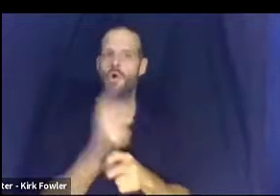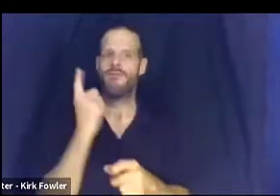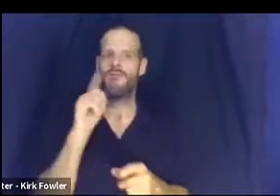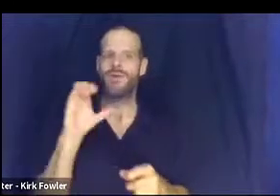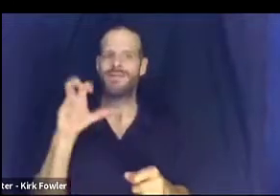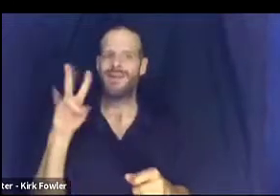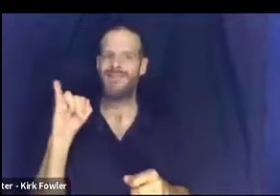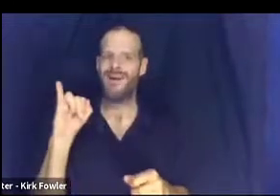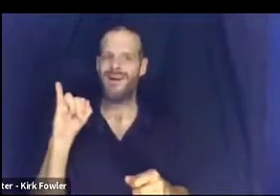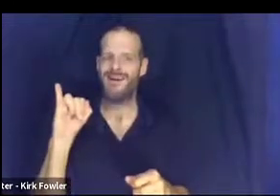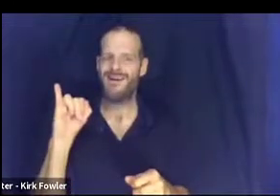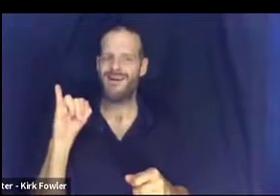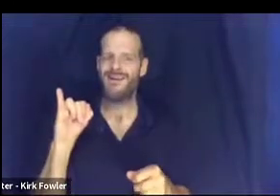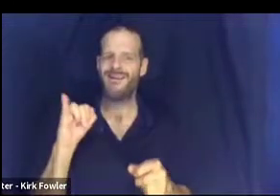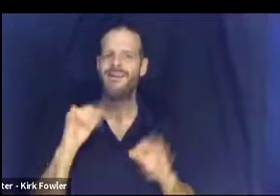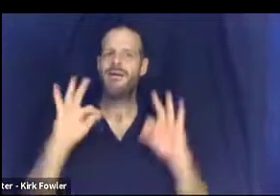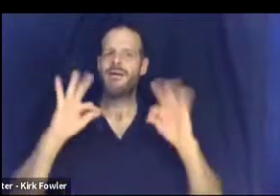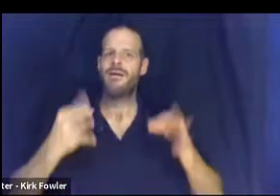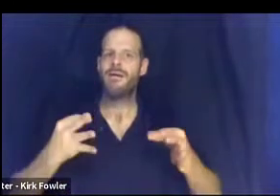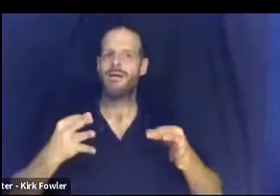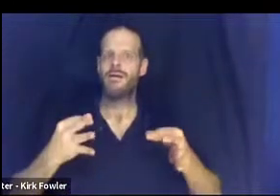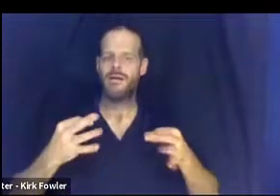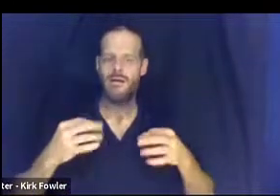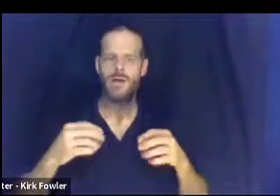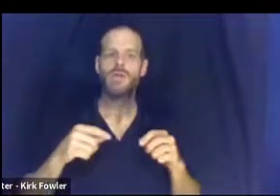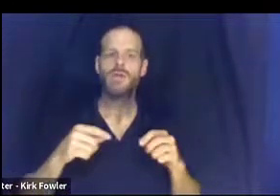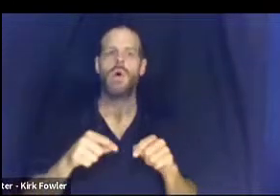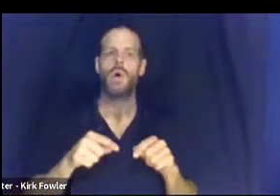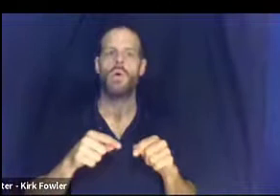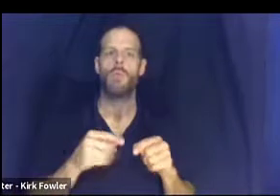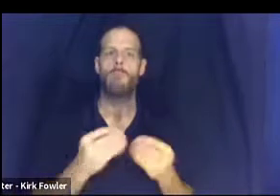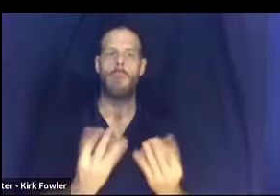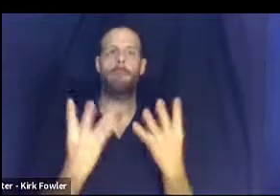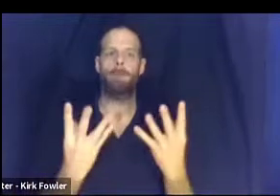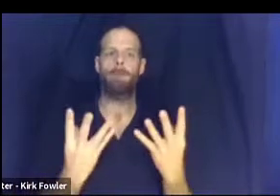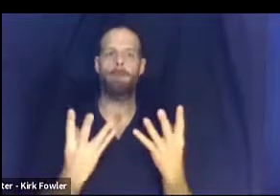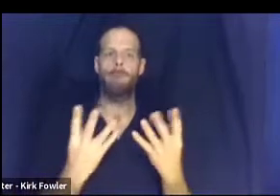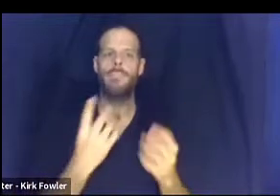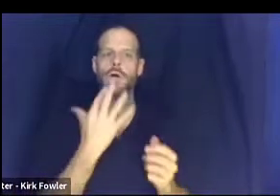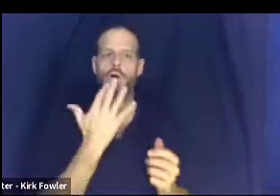So, it provides like a bright color that really pops out in her lower visual field.